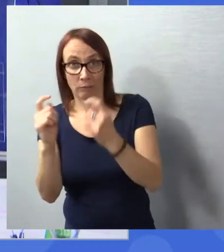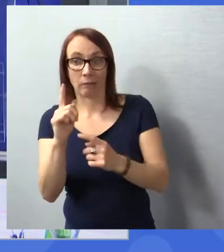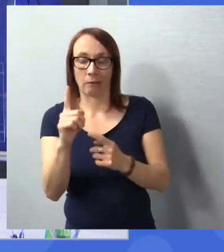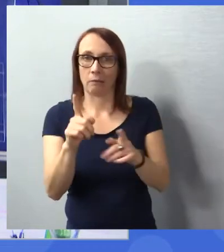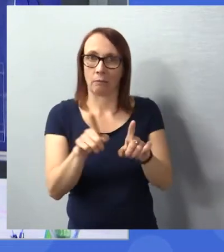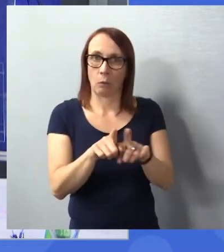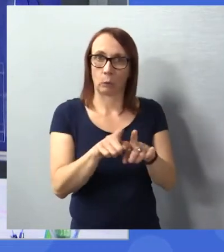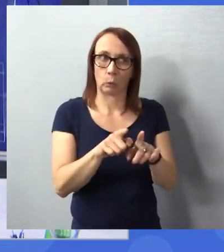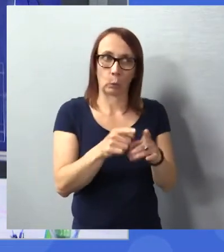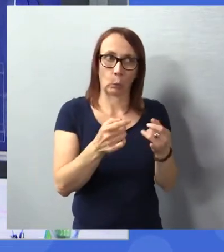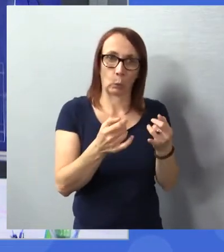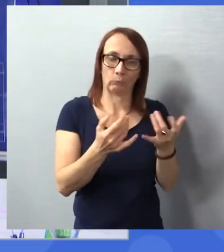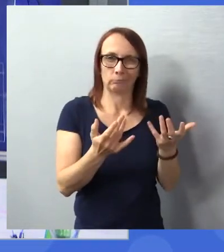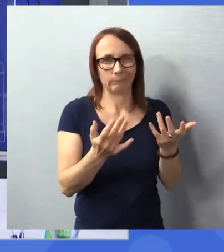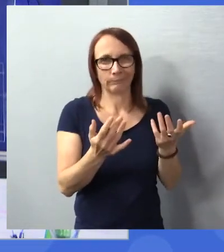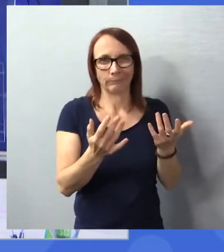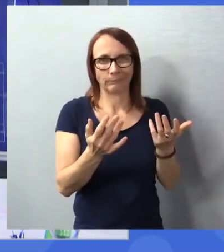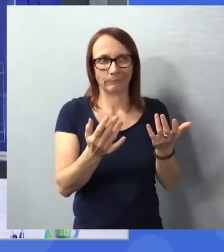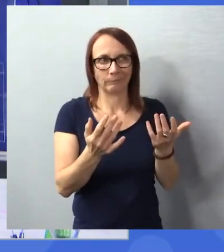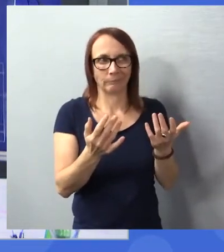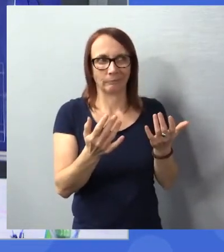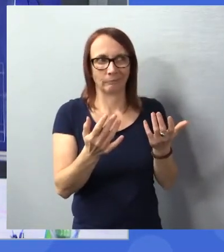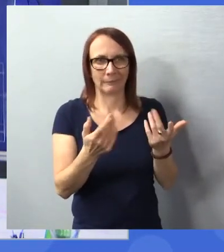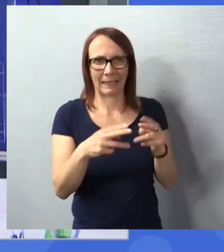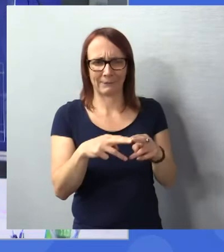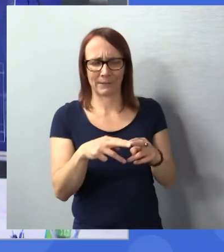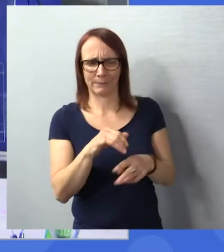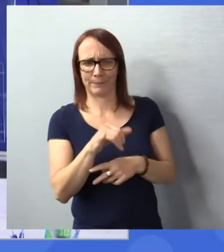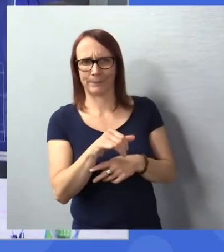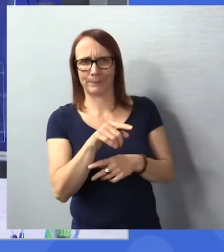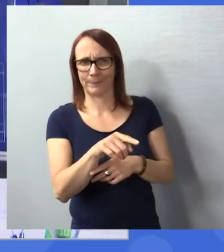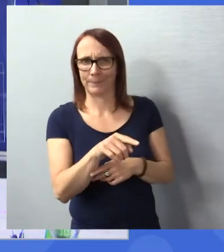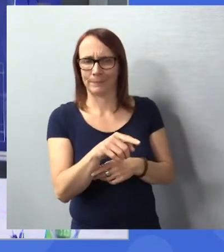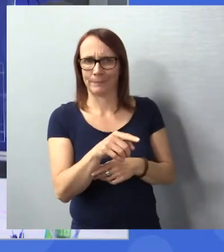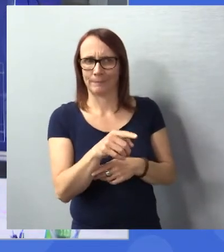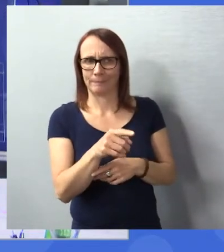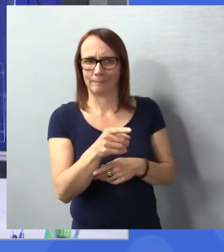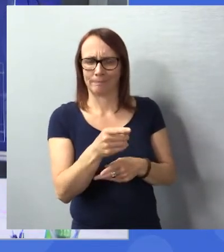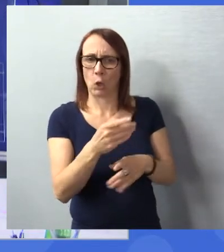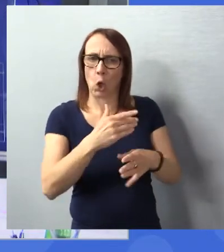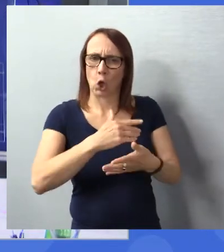that we make question would be able to share best practices well and more